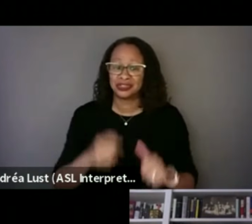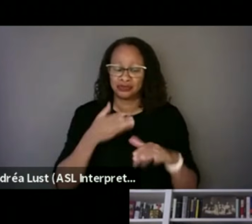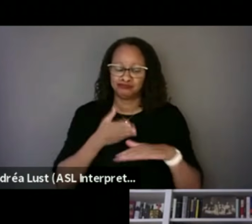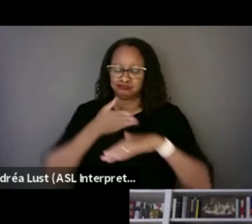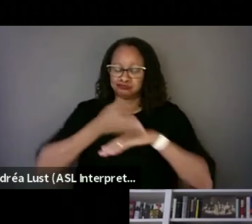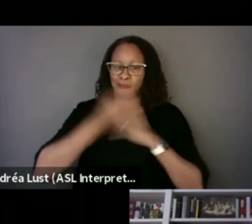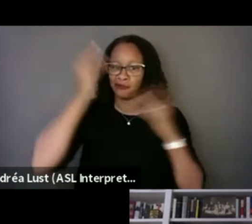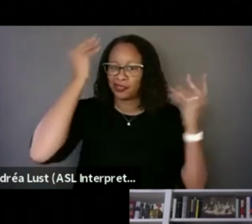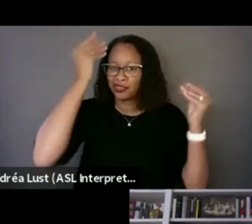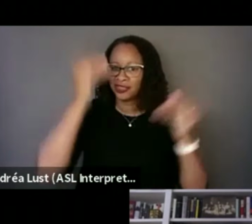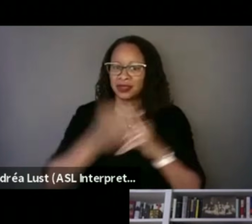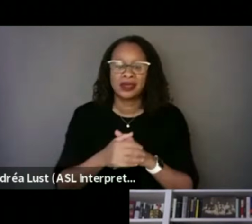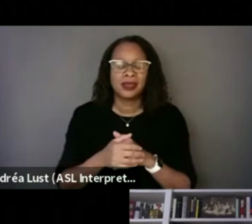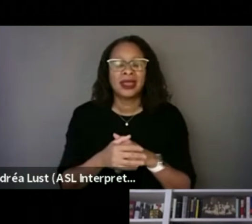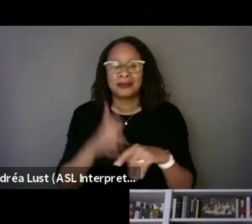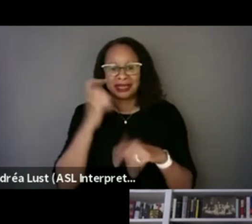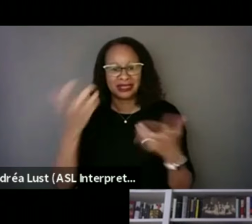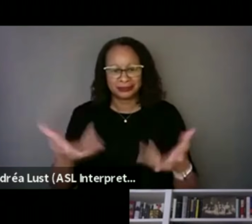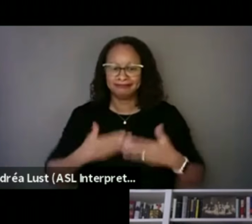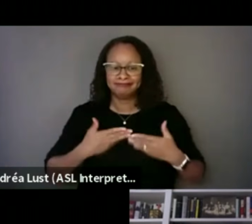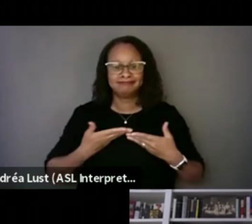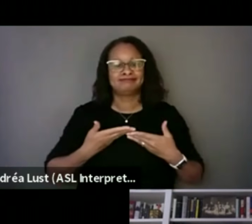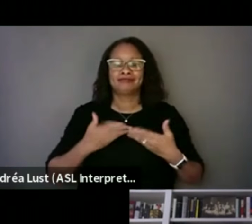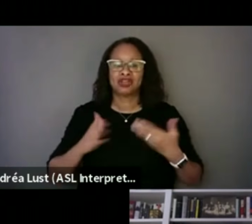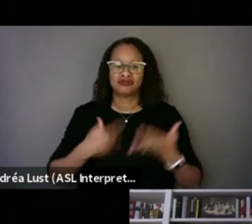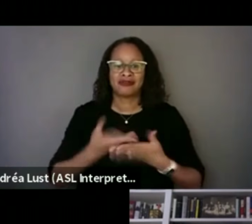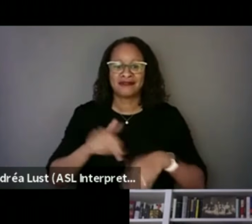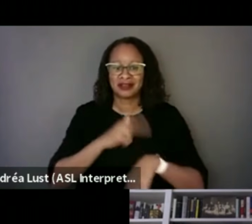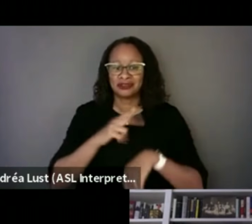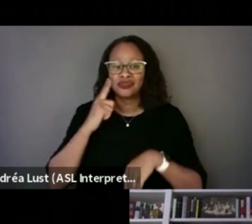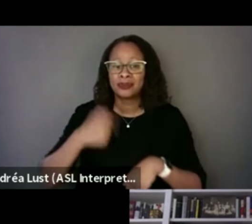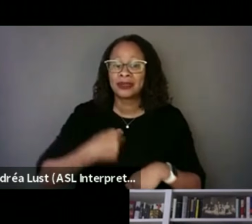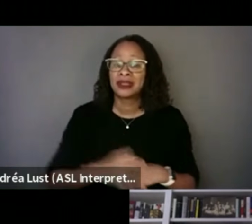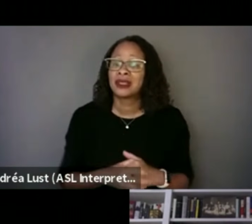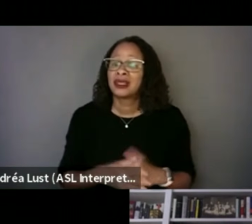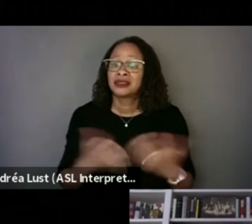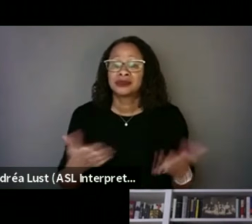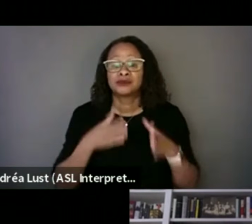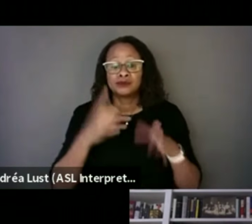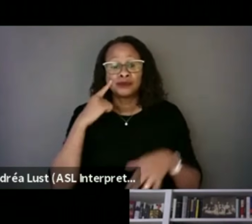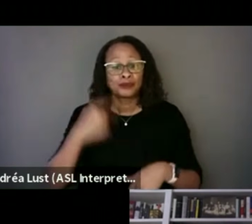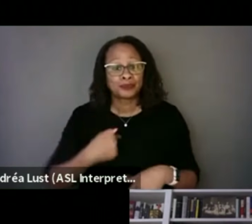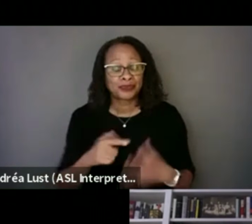because it just kind of comes naturally. And it's a way for me to be in the presence